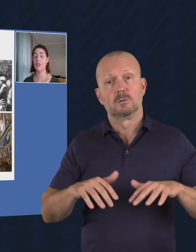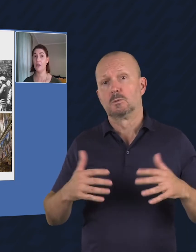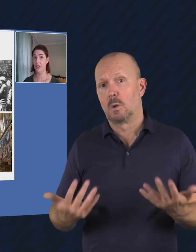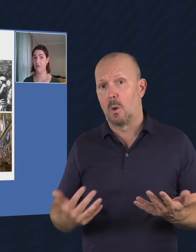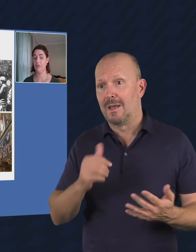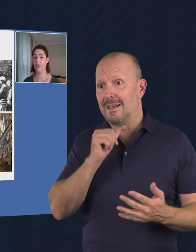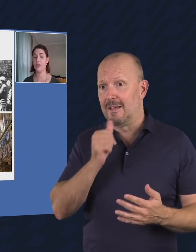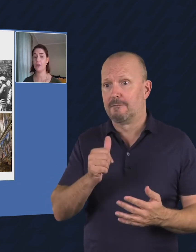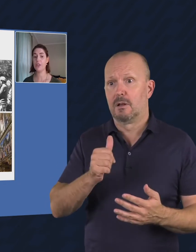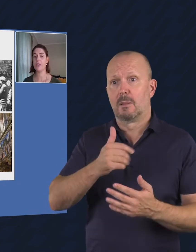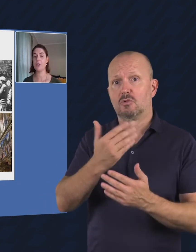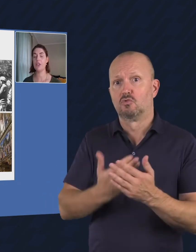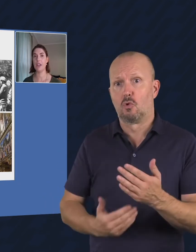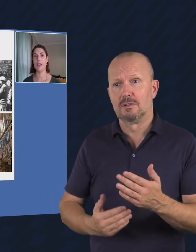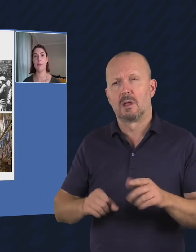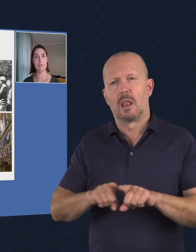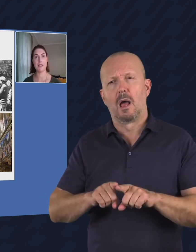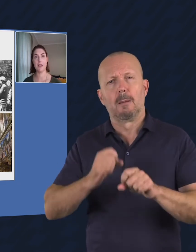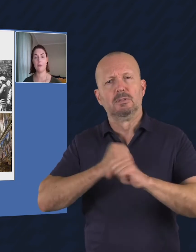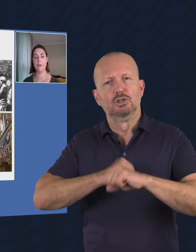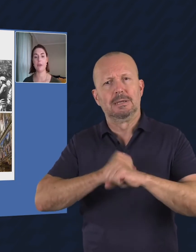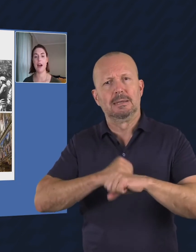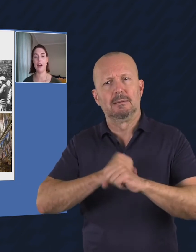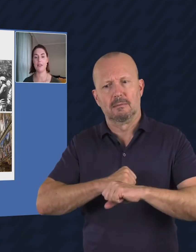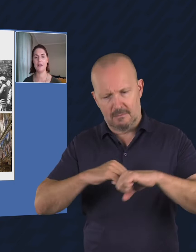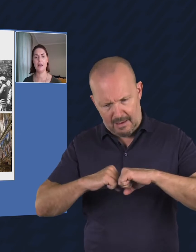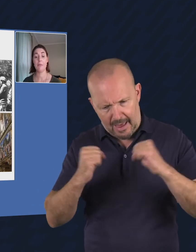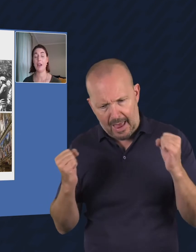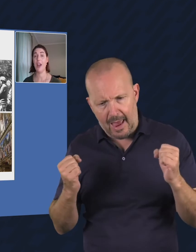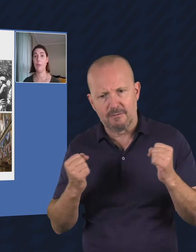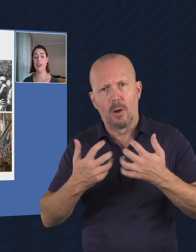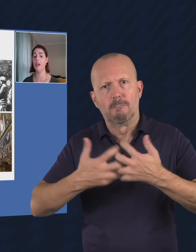So then, if a story is a machine, it must have moving parts, but how many?